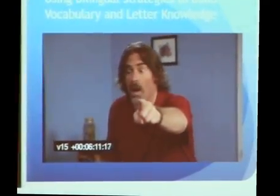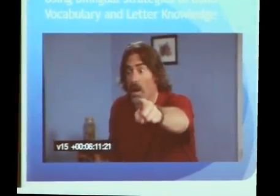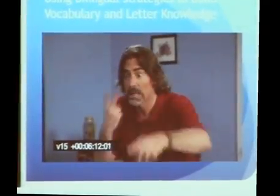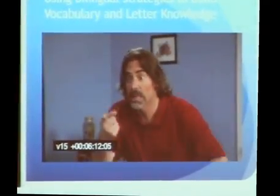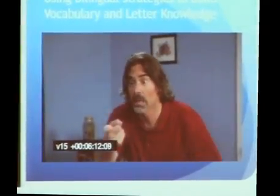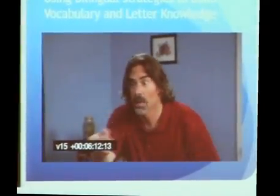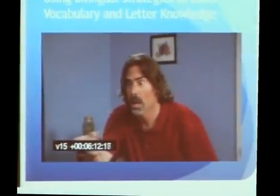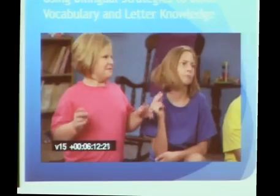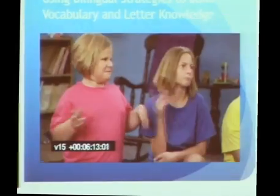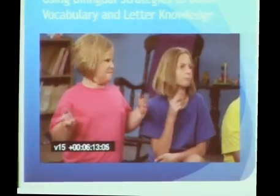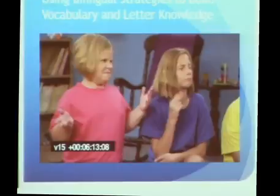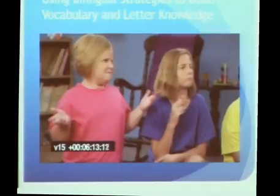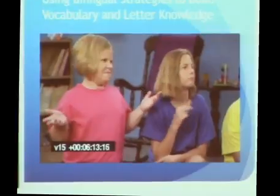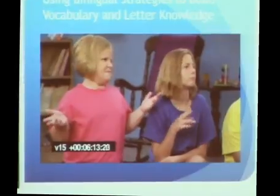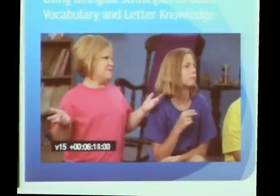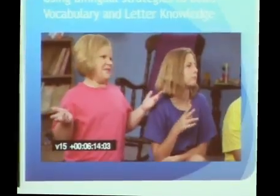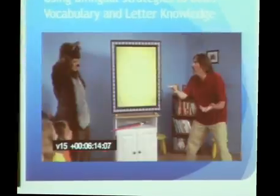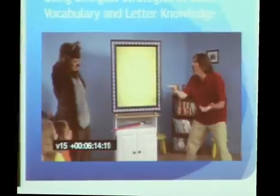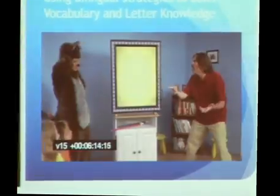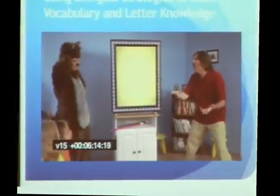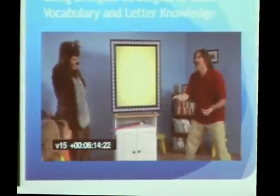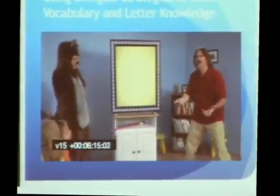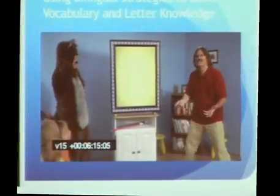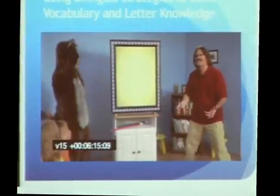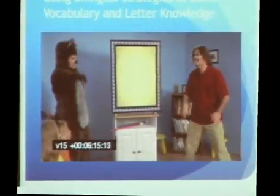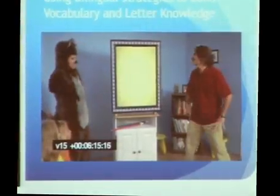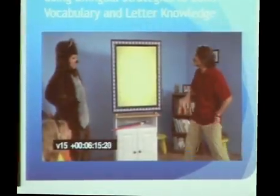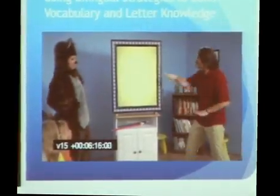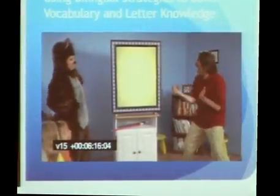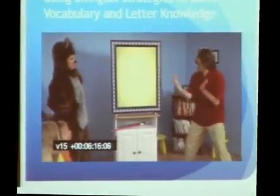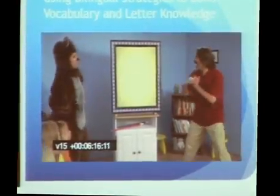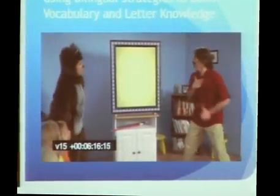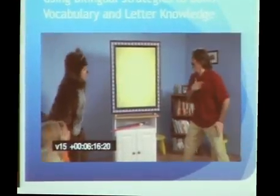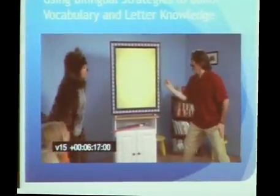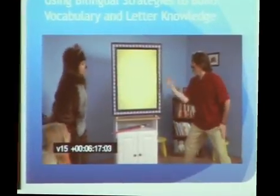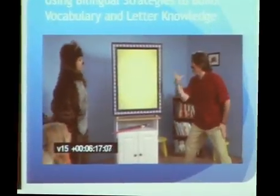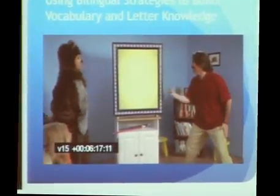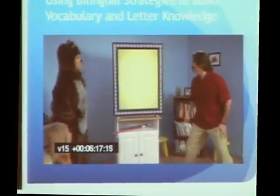Did you see it? I didn't see it. No. Did you see it?